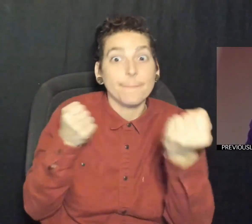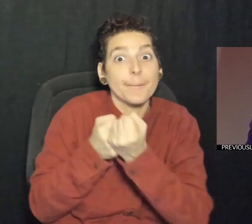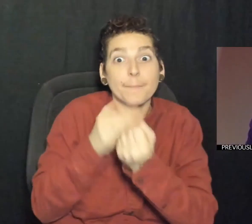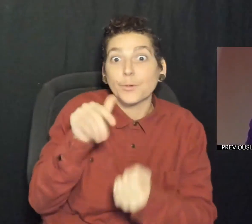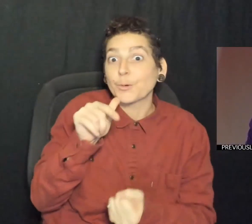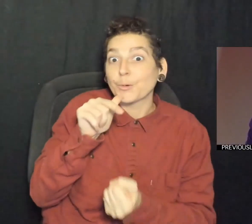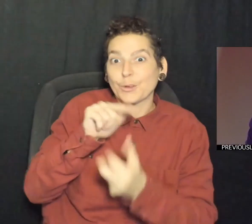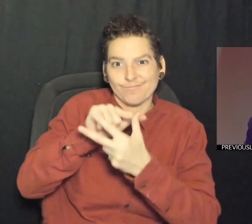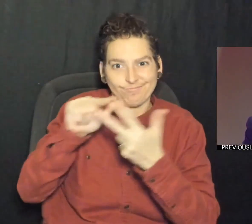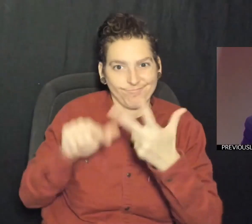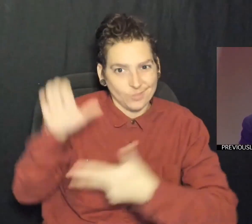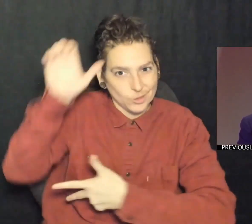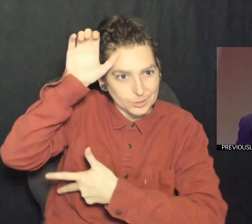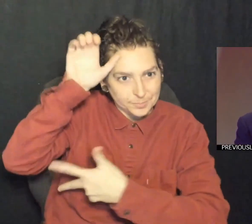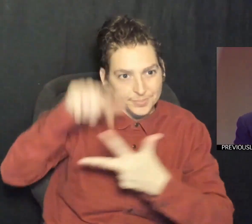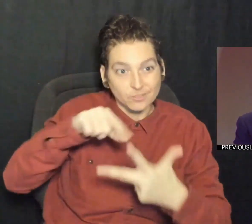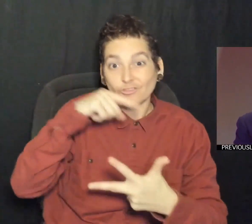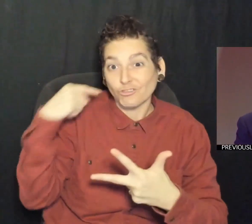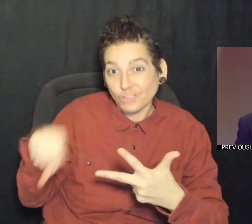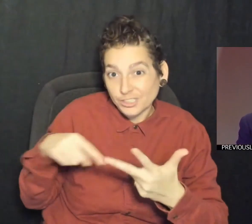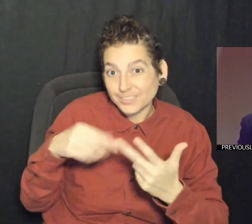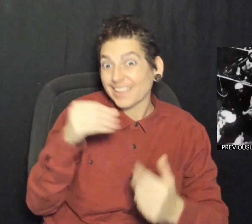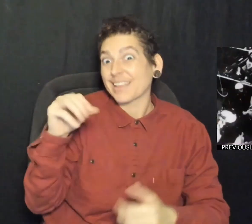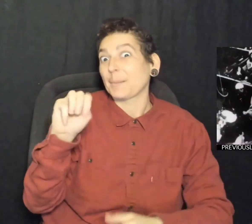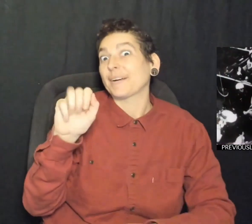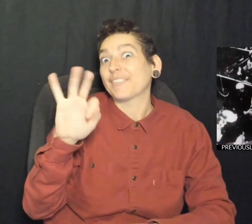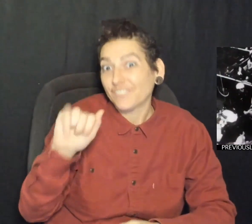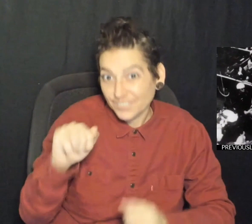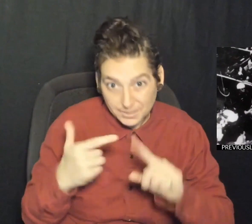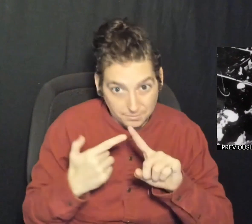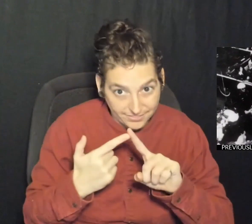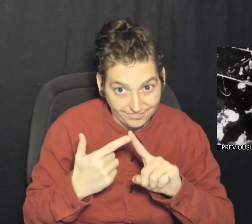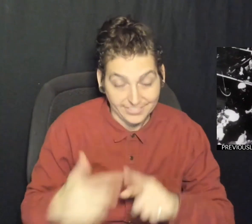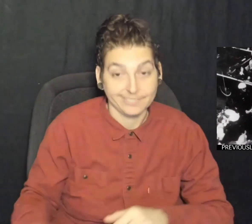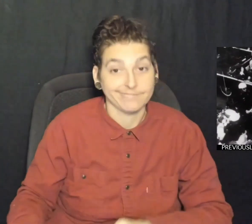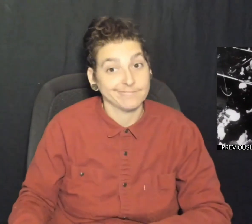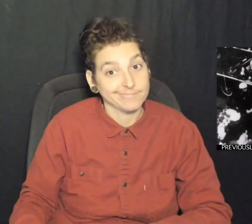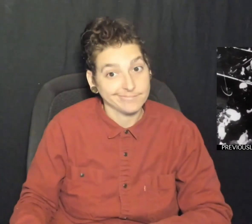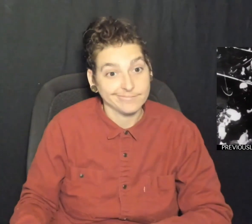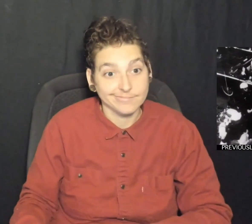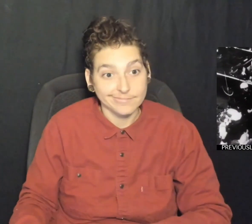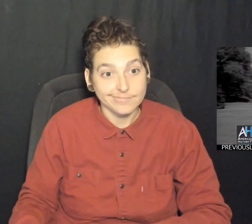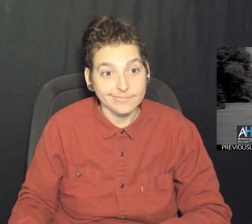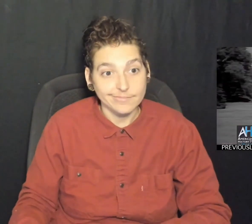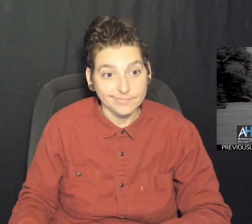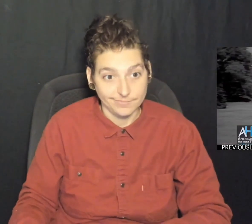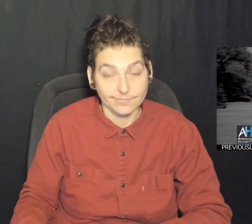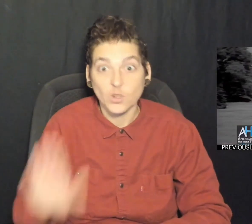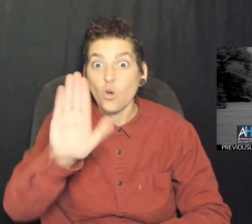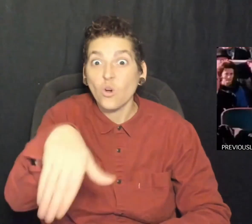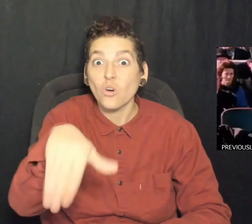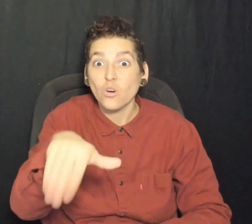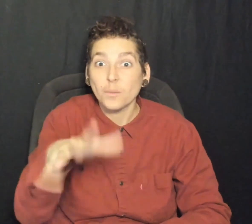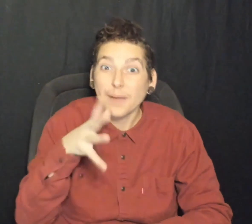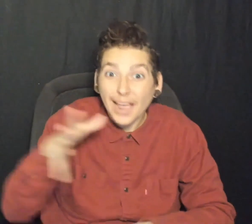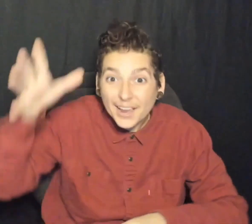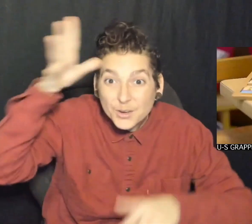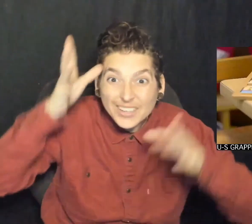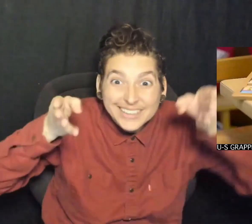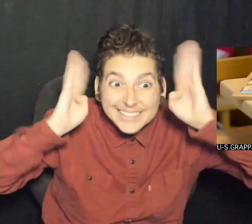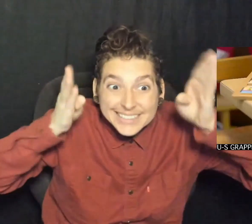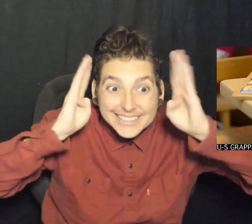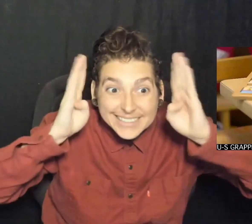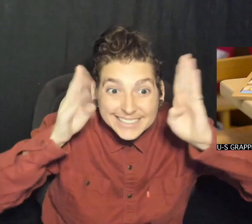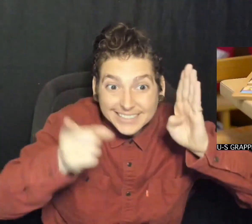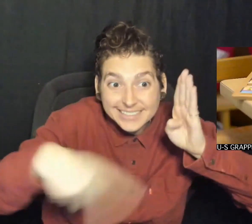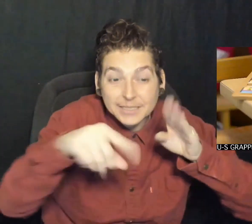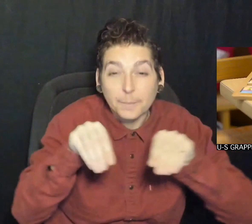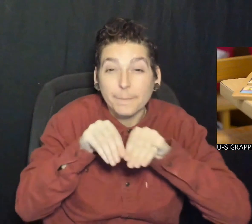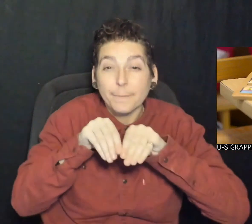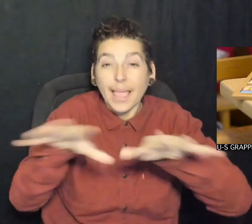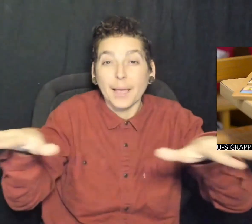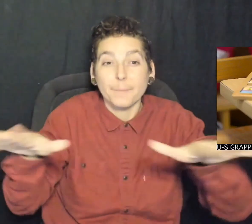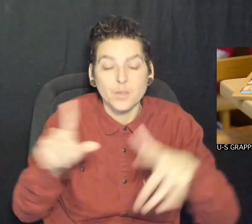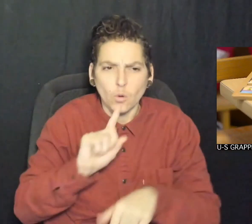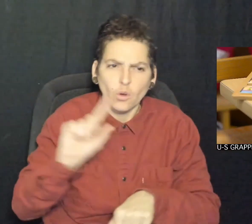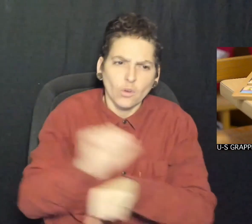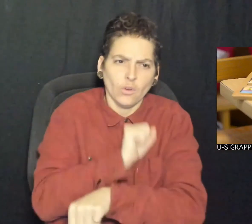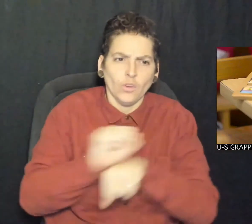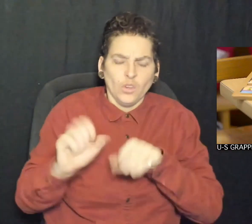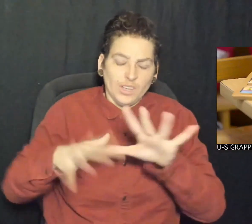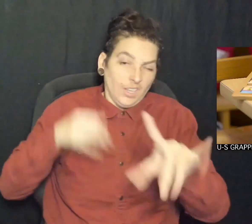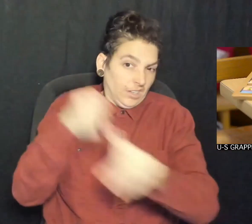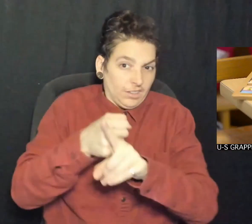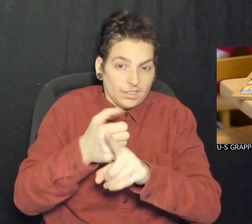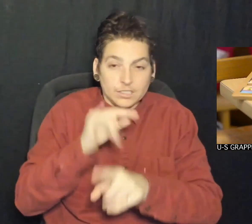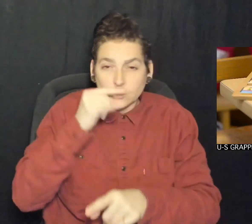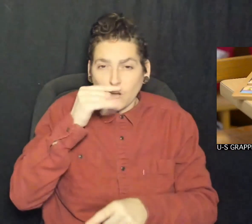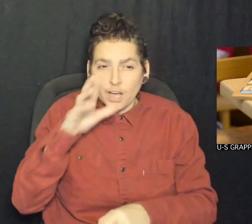he may have been backed by Cuba Russia and the Mafia parents listen up the pandemic has